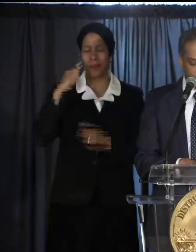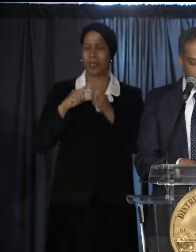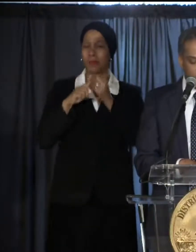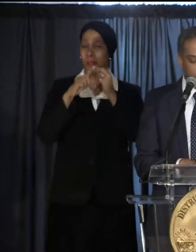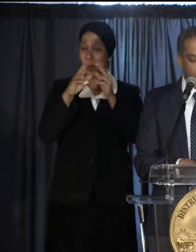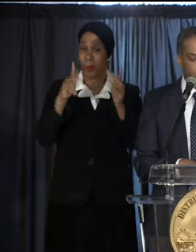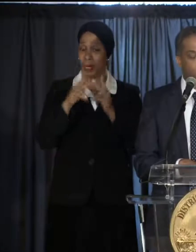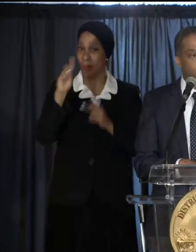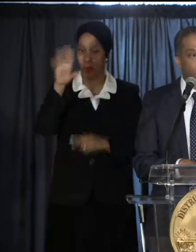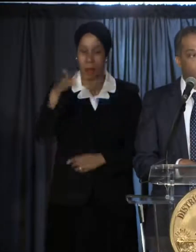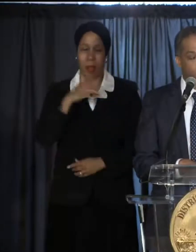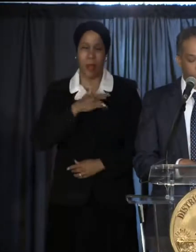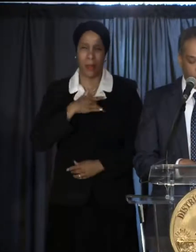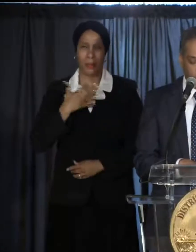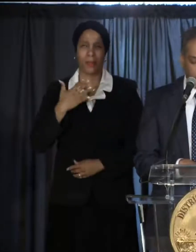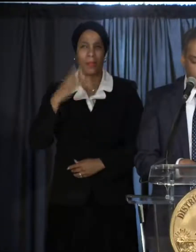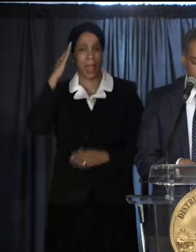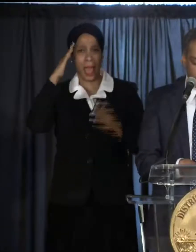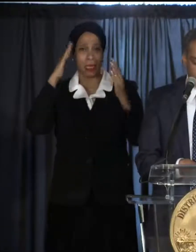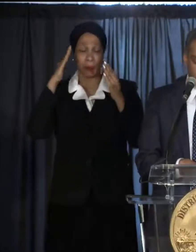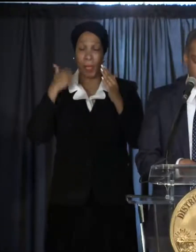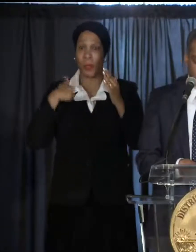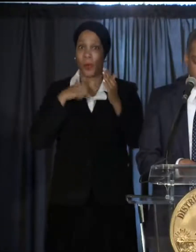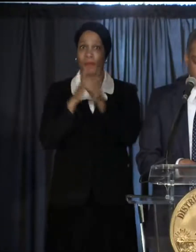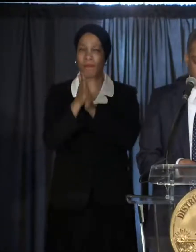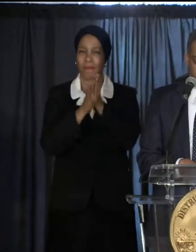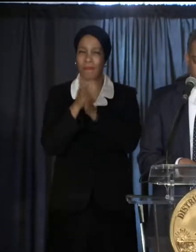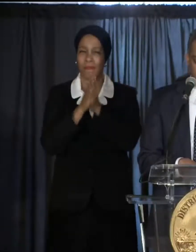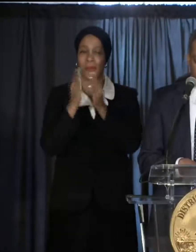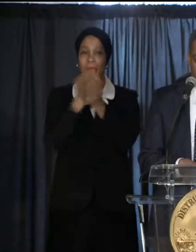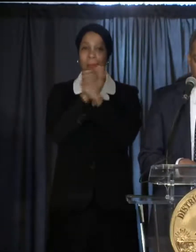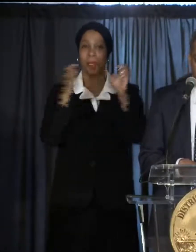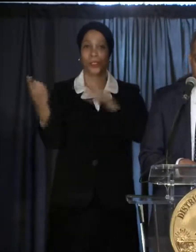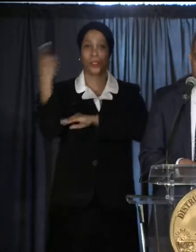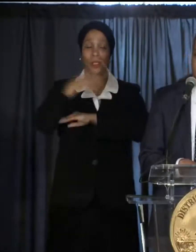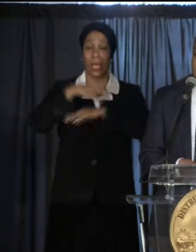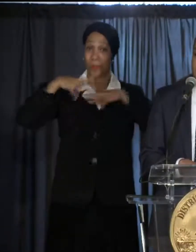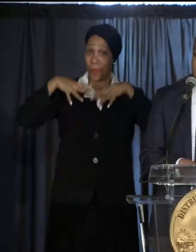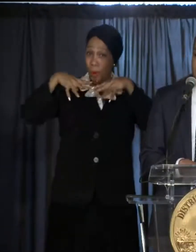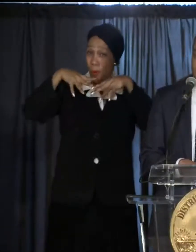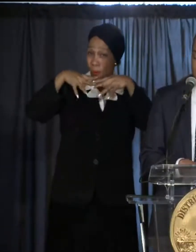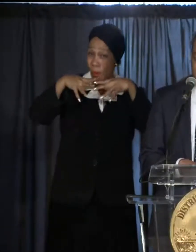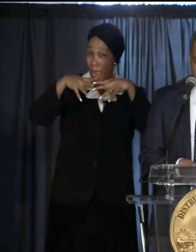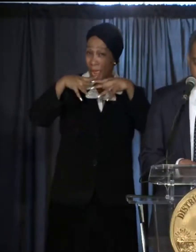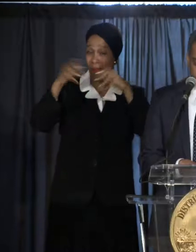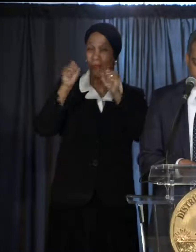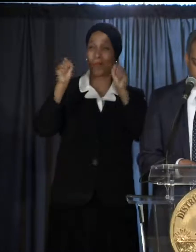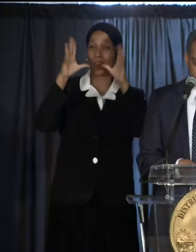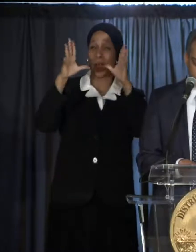HEART. I EXPECT WE ALL EAGERLY AWAIT THE EMANCIPATION DAY PARADE, FIREWORKS AND FESTIVITIES THIS